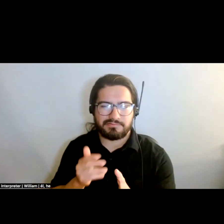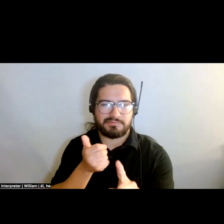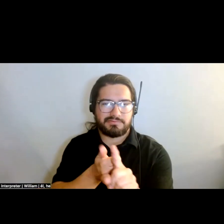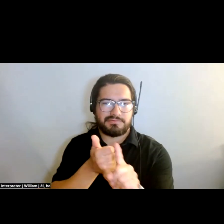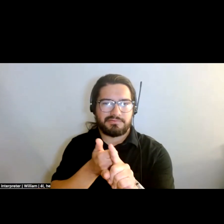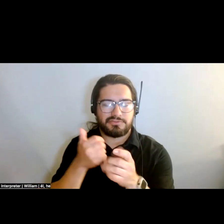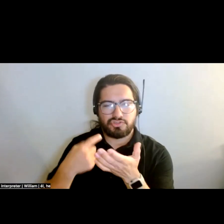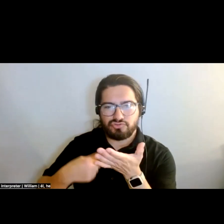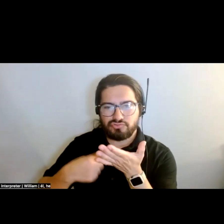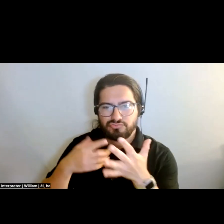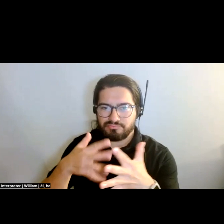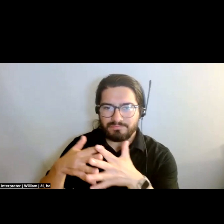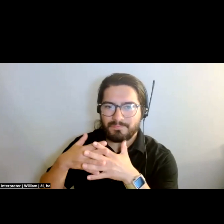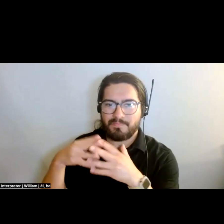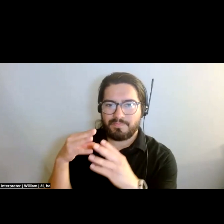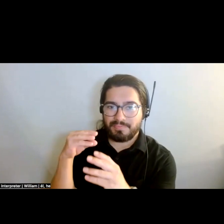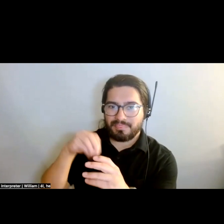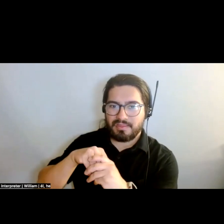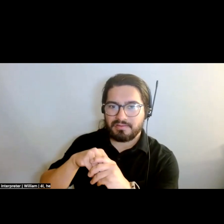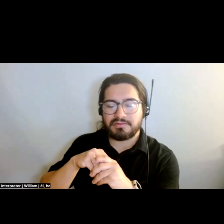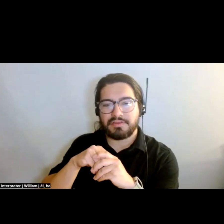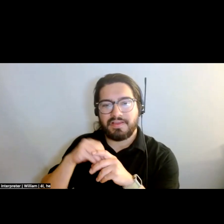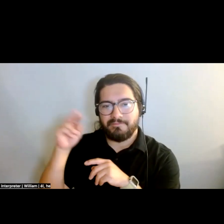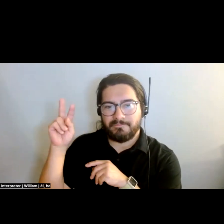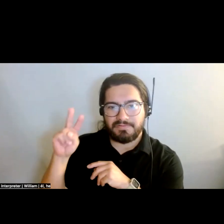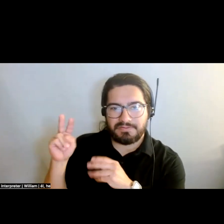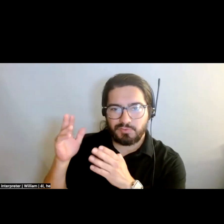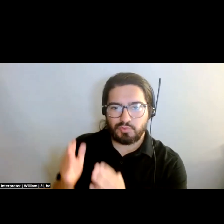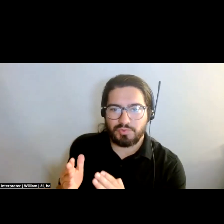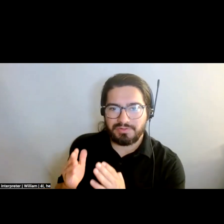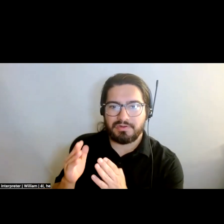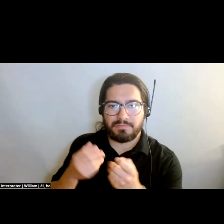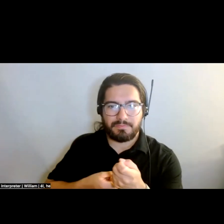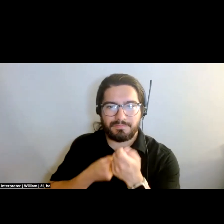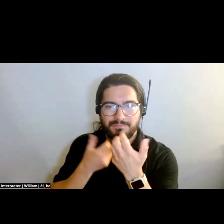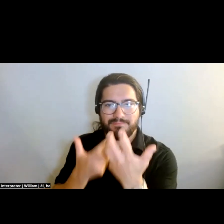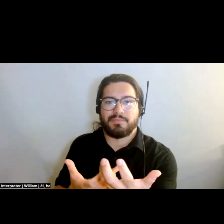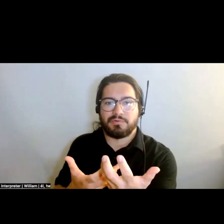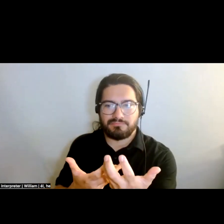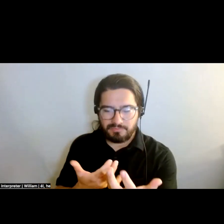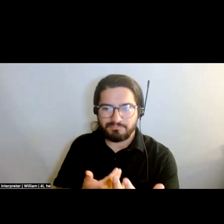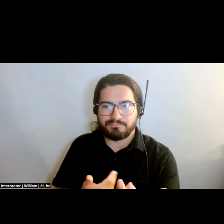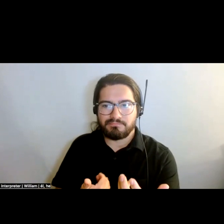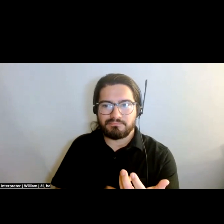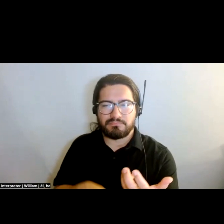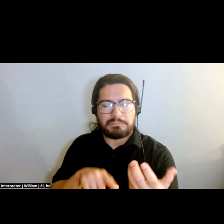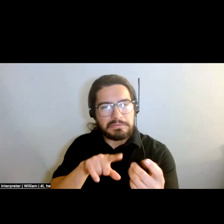Her poems have been published in Letralia, Cuadrivium, Actual-Universidad de Los Andes, and El Salmón.